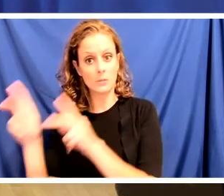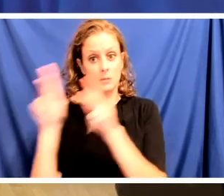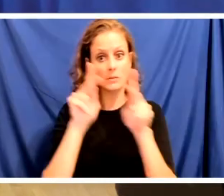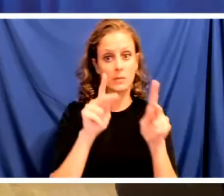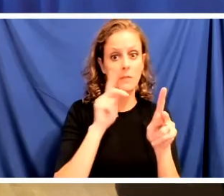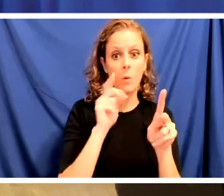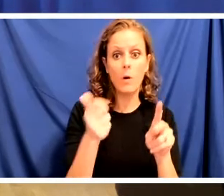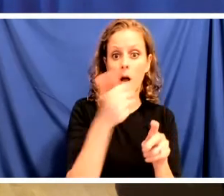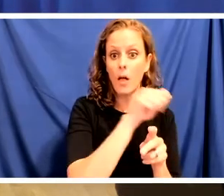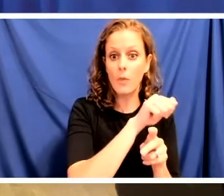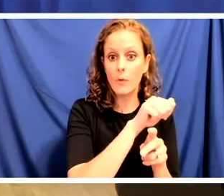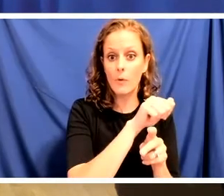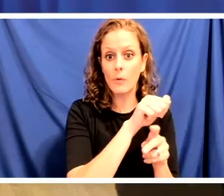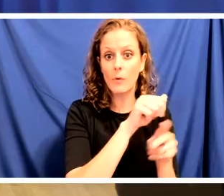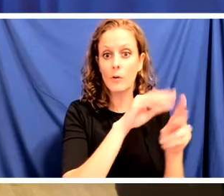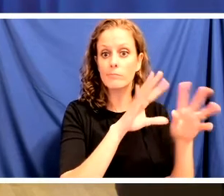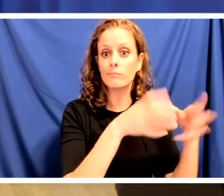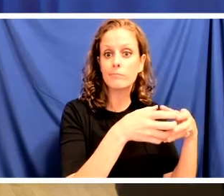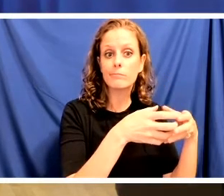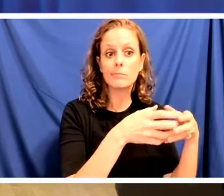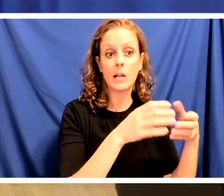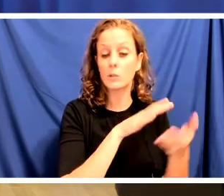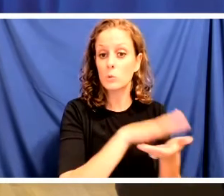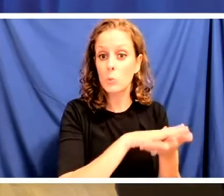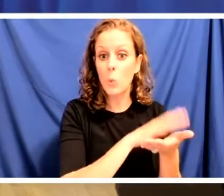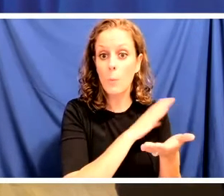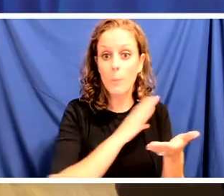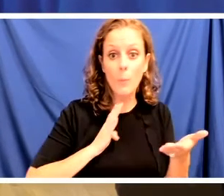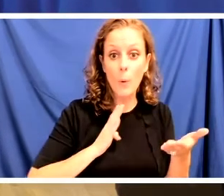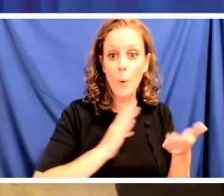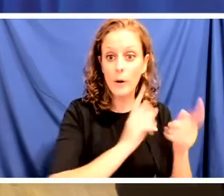Like school board this. The general answer to your question is yes.